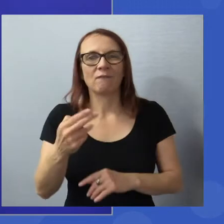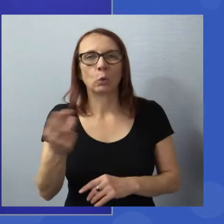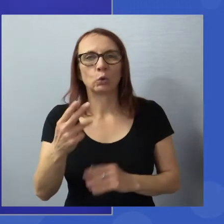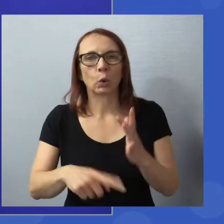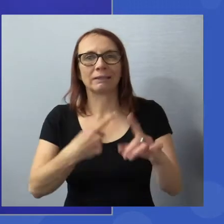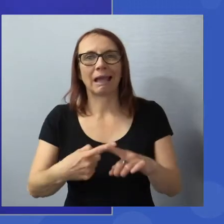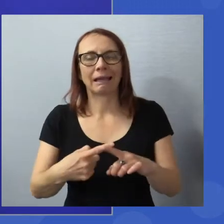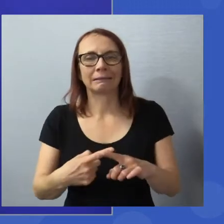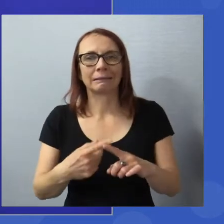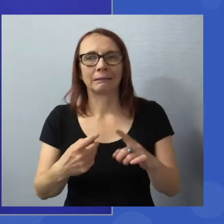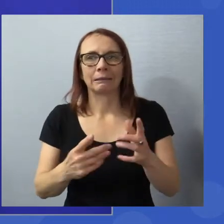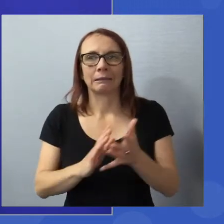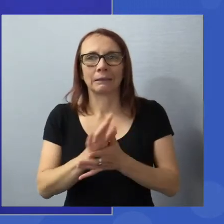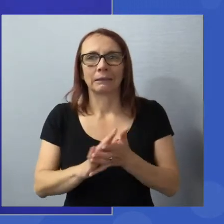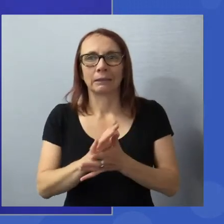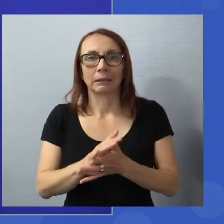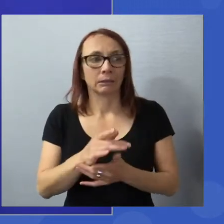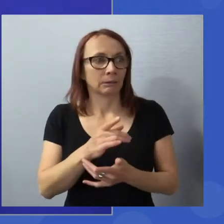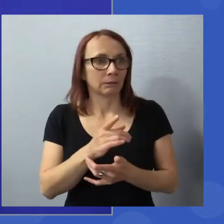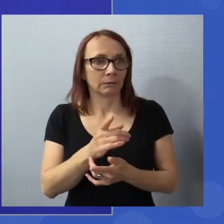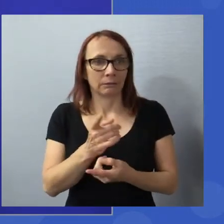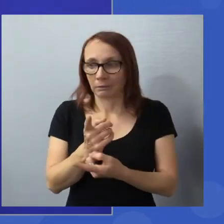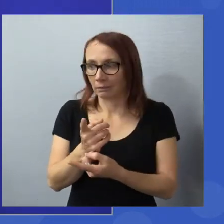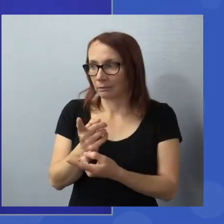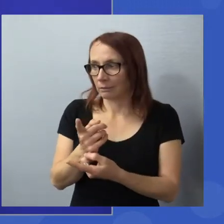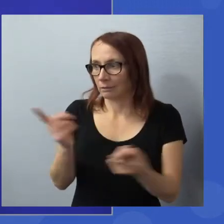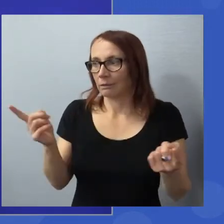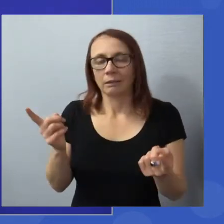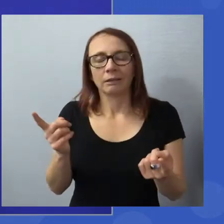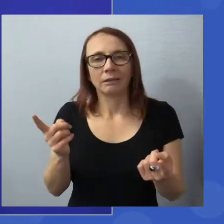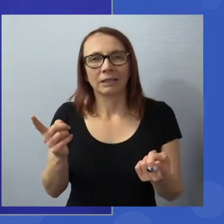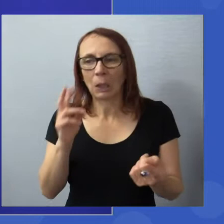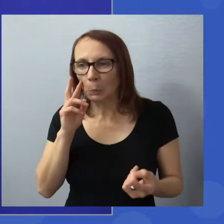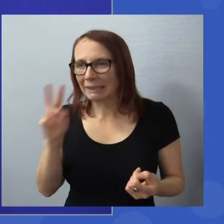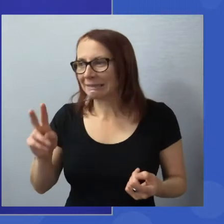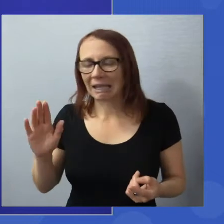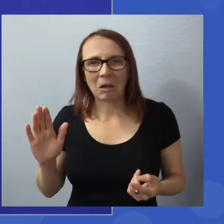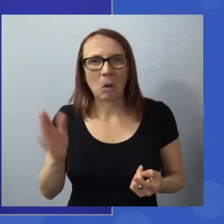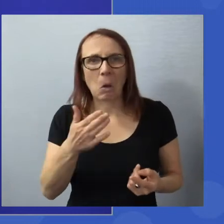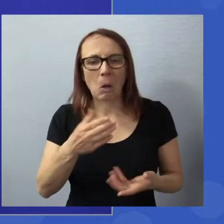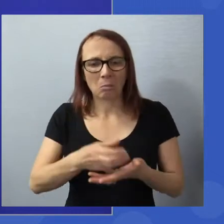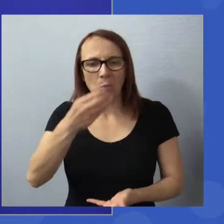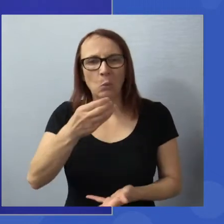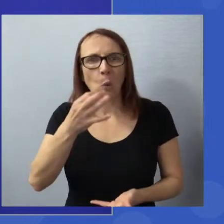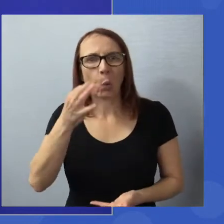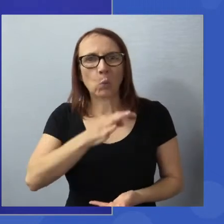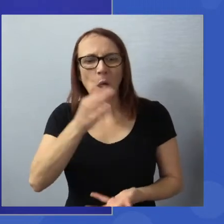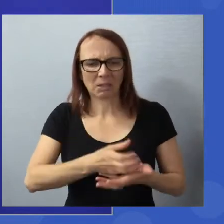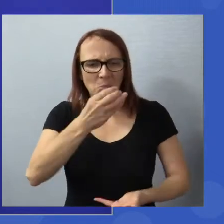there's bottles on these tables companies don't produce water they produce plastic so let's start charging them you know if you want to produce the